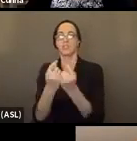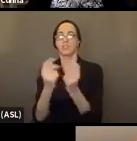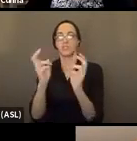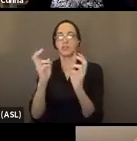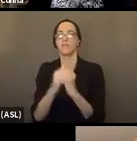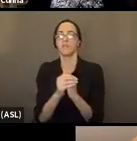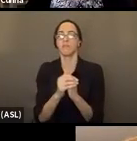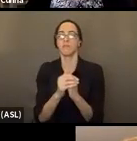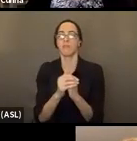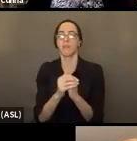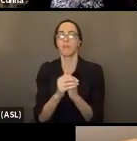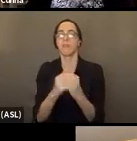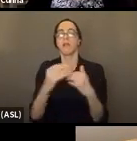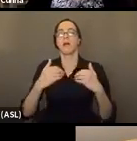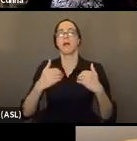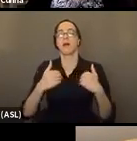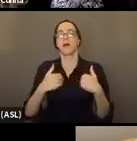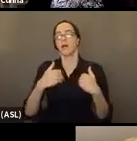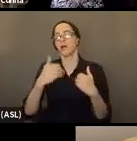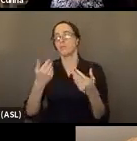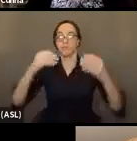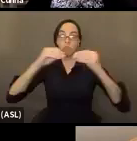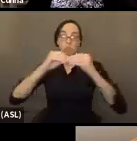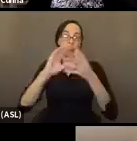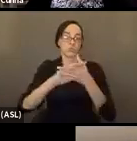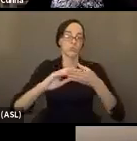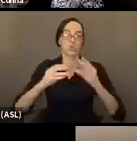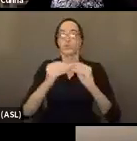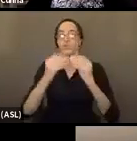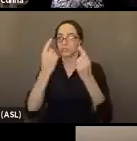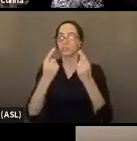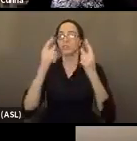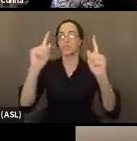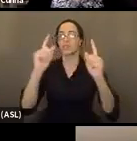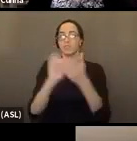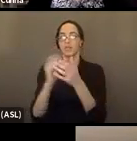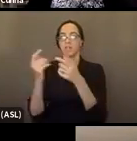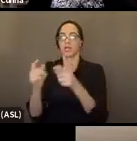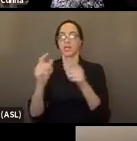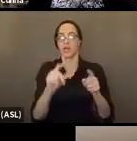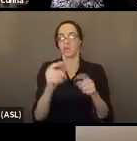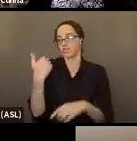share more of those but i'll at this point take a few minutes and open it up for questions